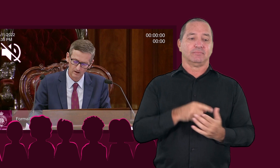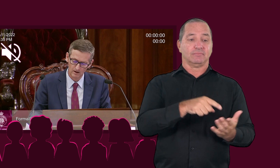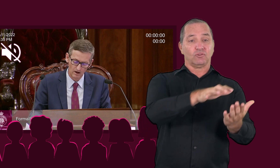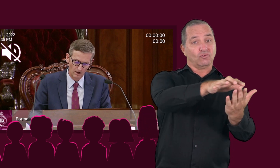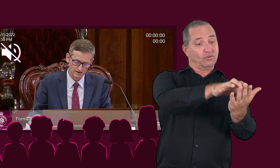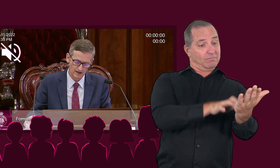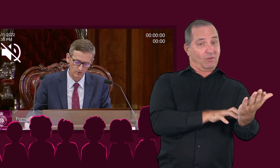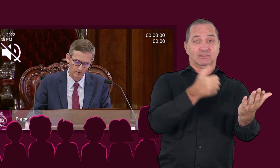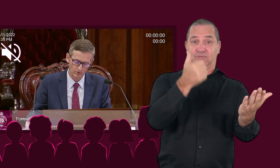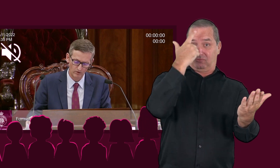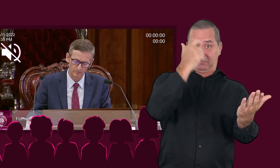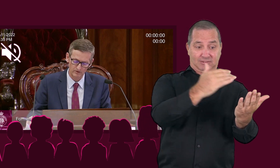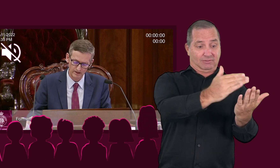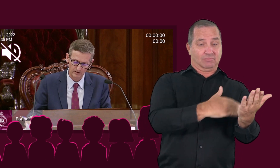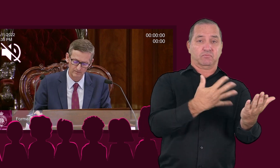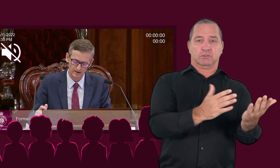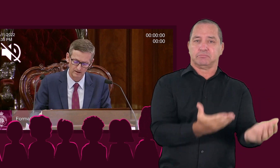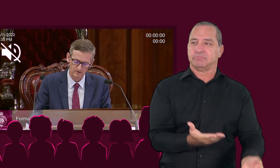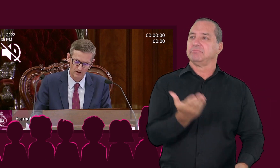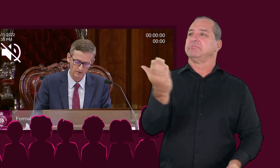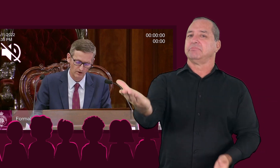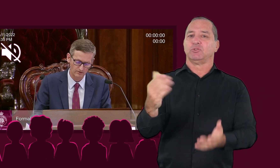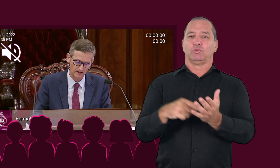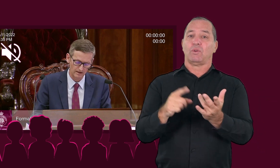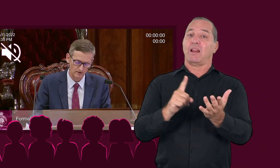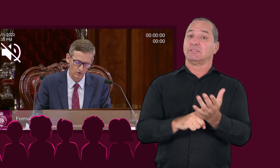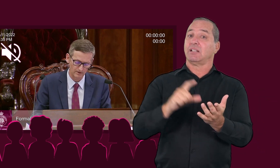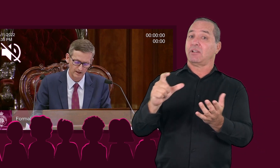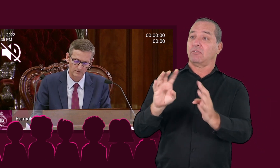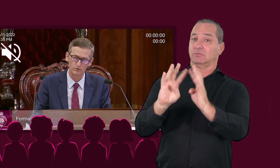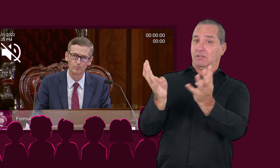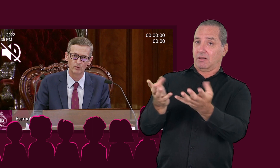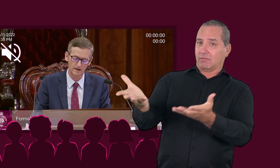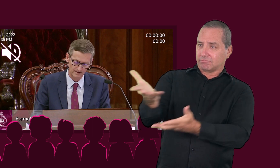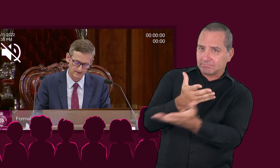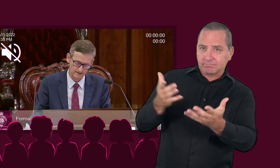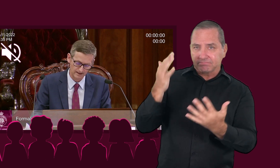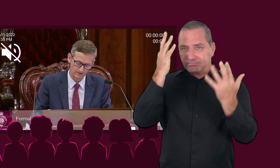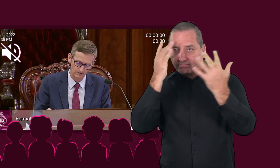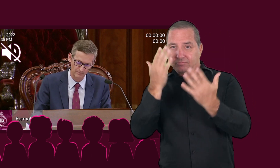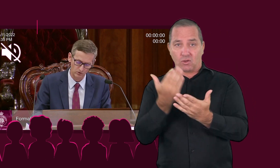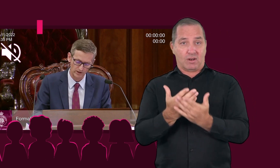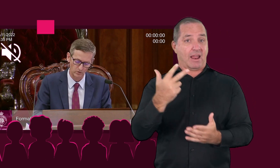The report was officially presented to the Legislative Council to consider